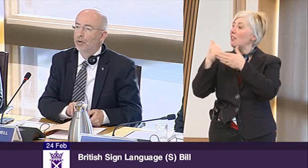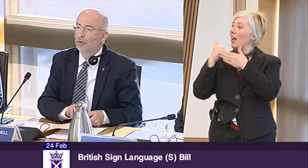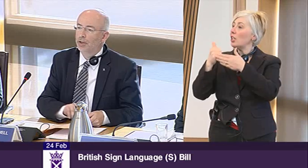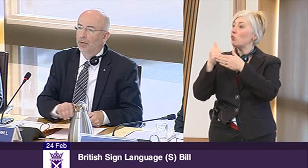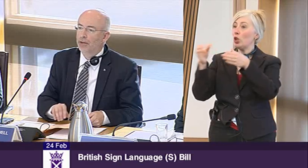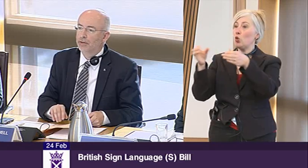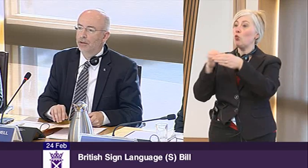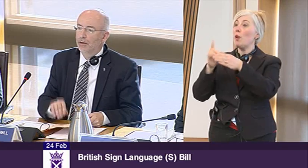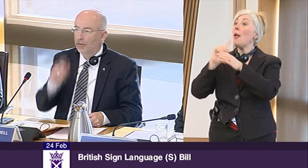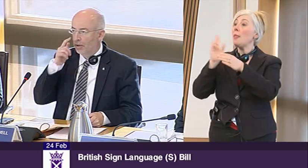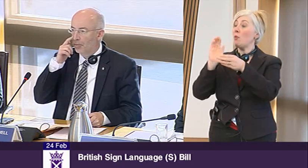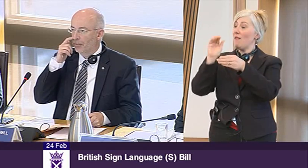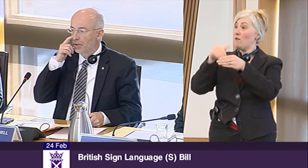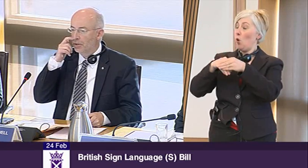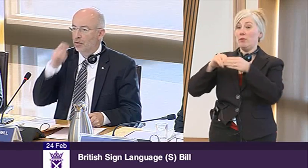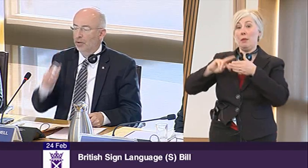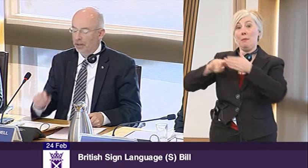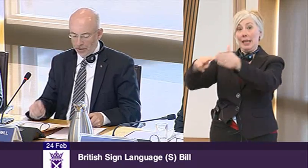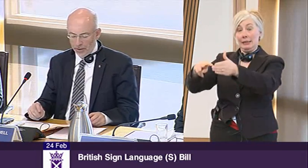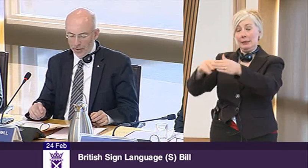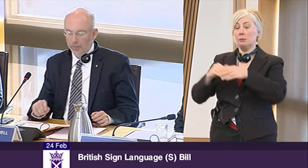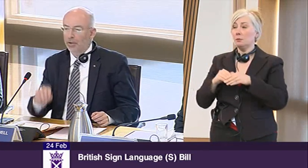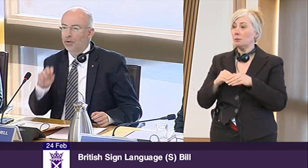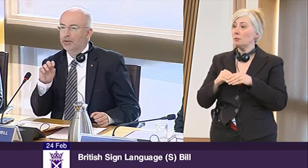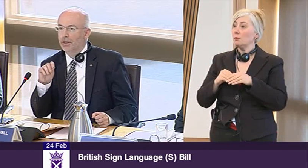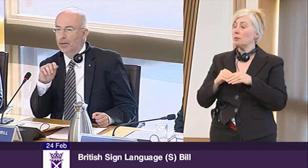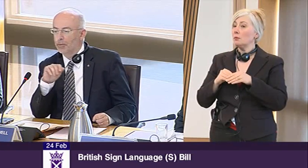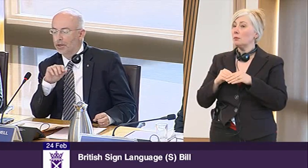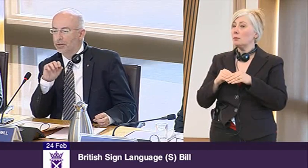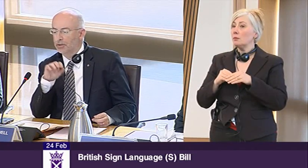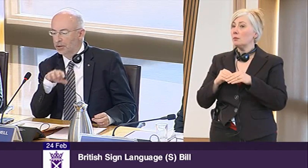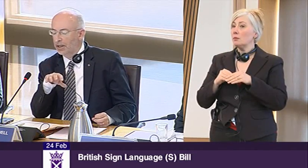on authority plans for a number of reasons, not least because the Government is slightly